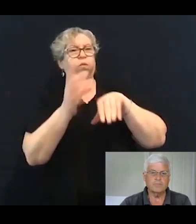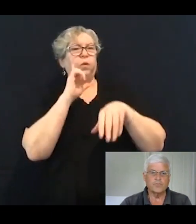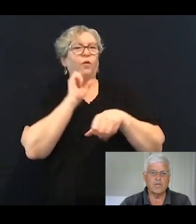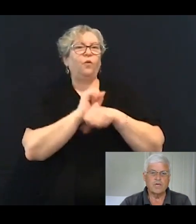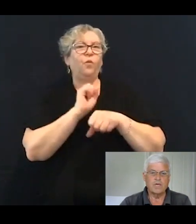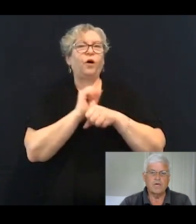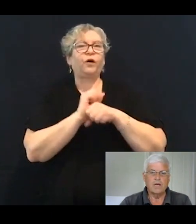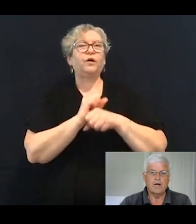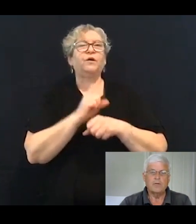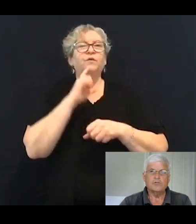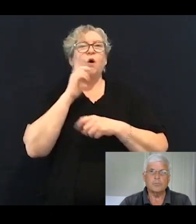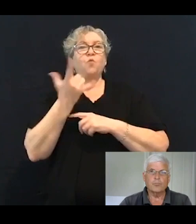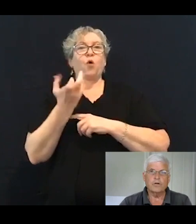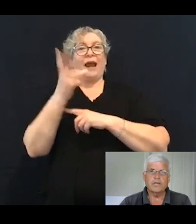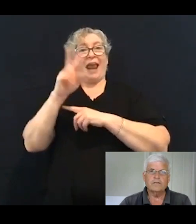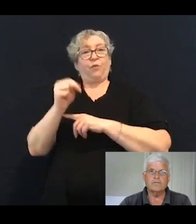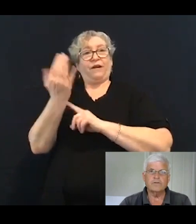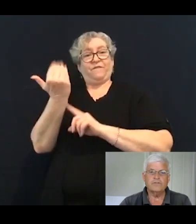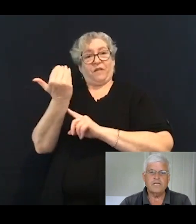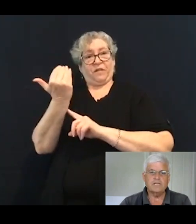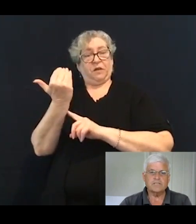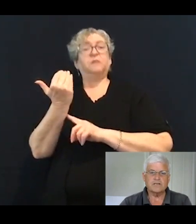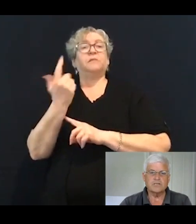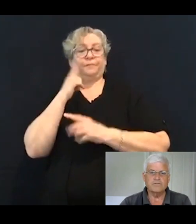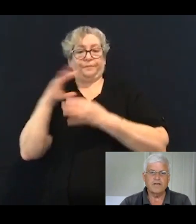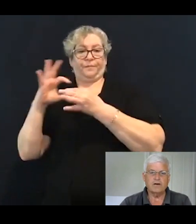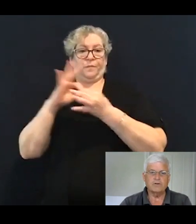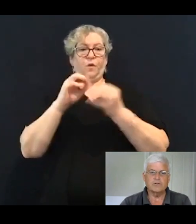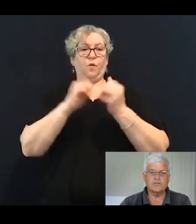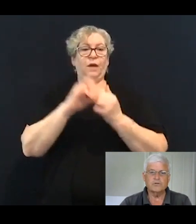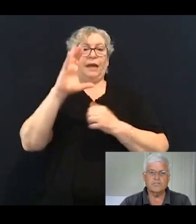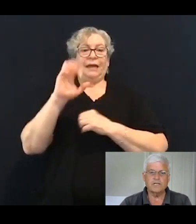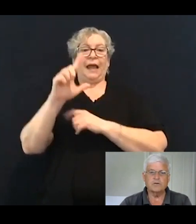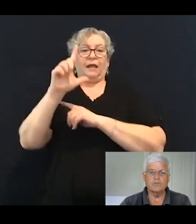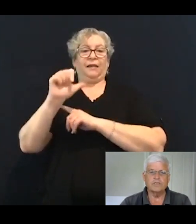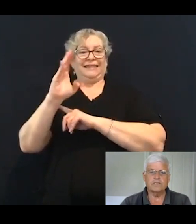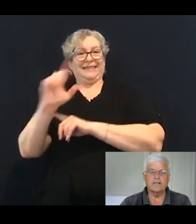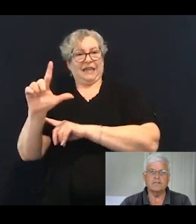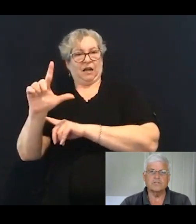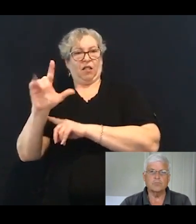So protocadherin-15 is actually found associated with these calyceal processes